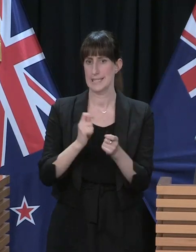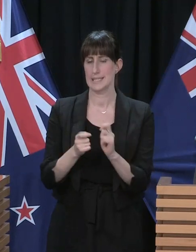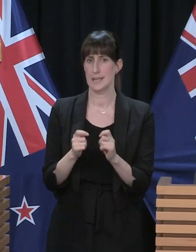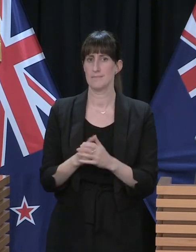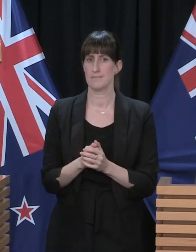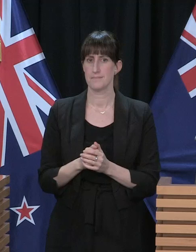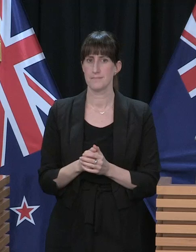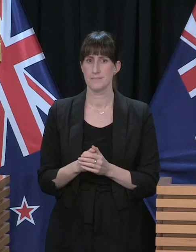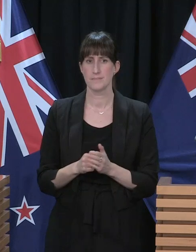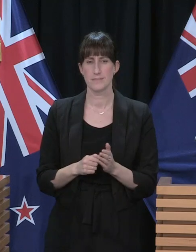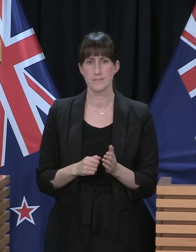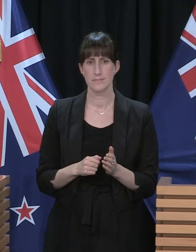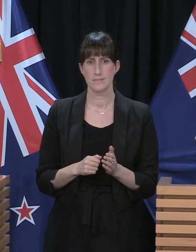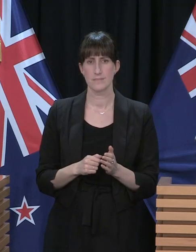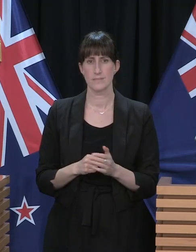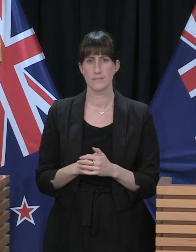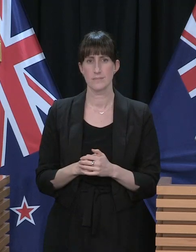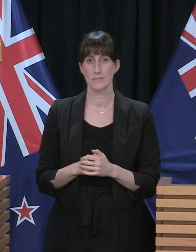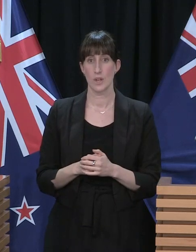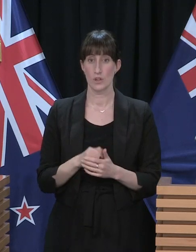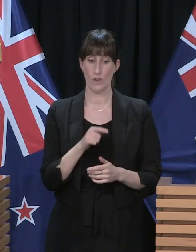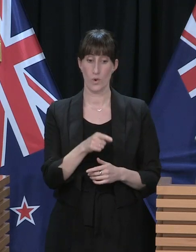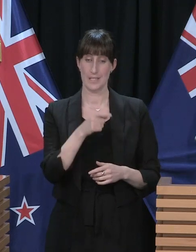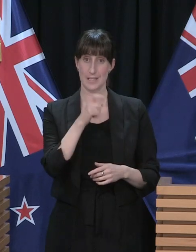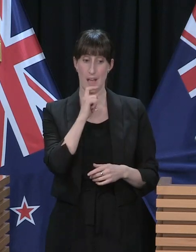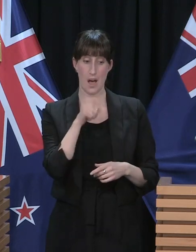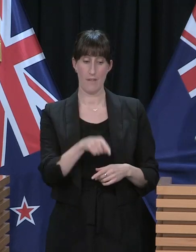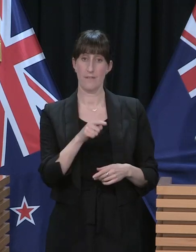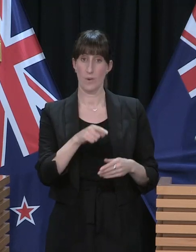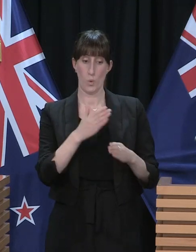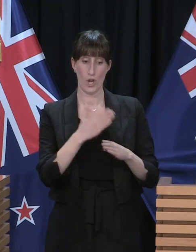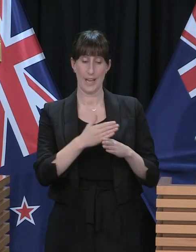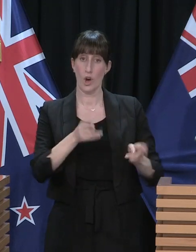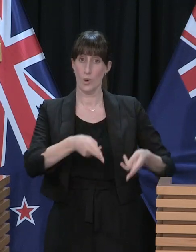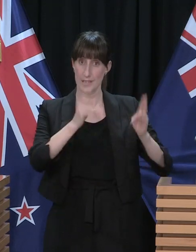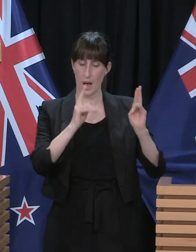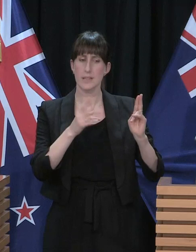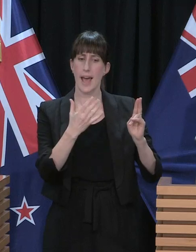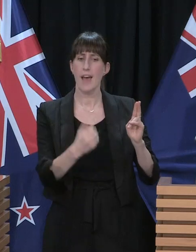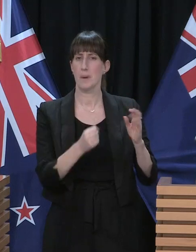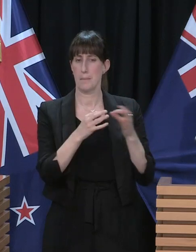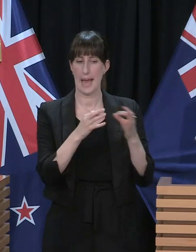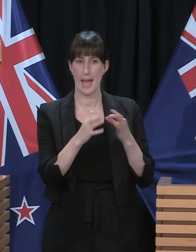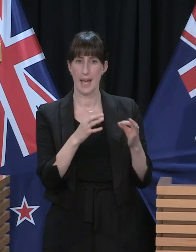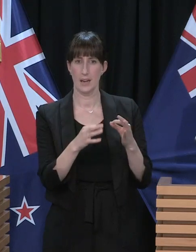faster. But there is a programme of work happening there.